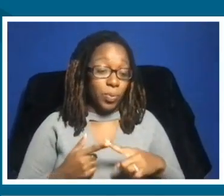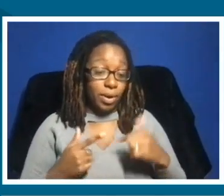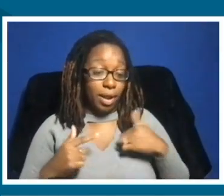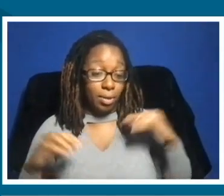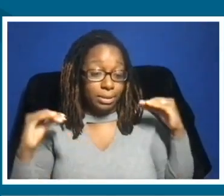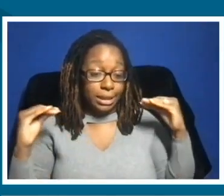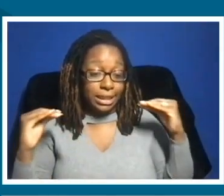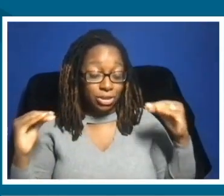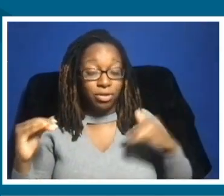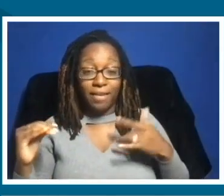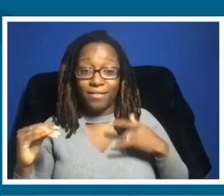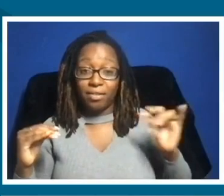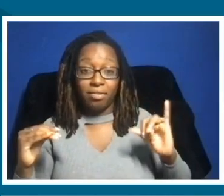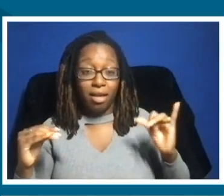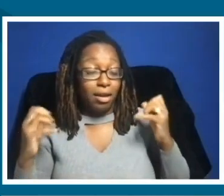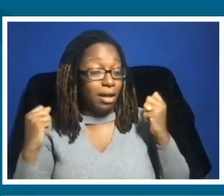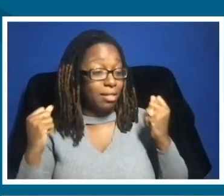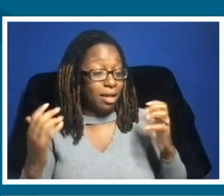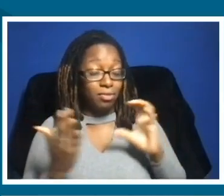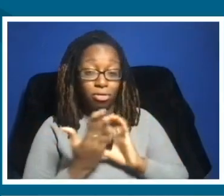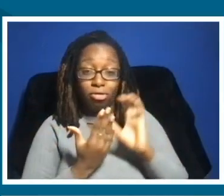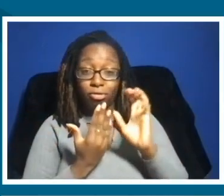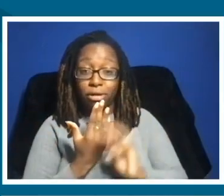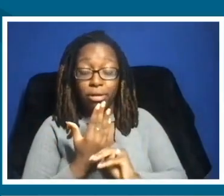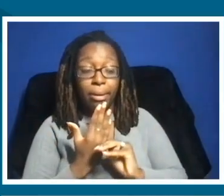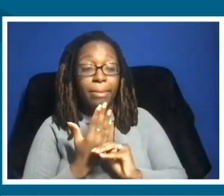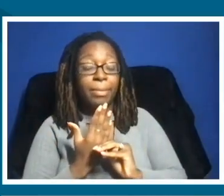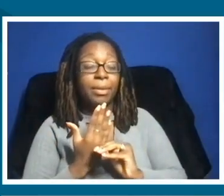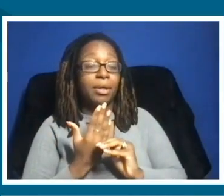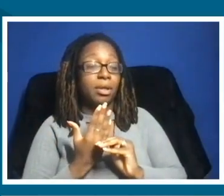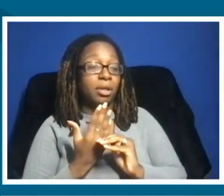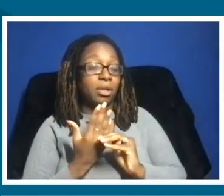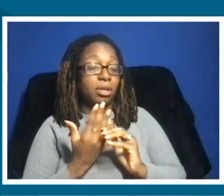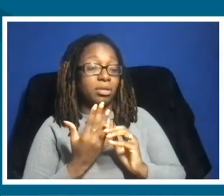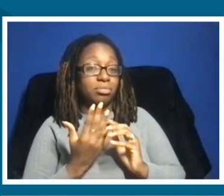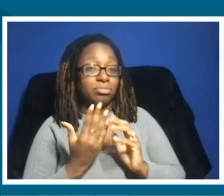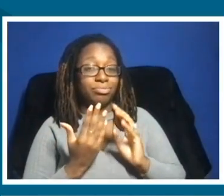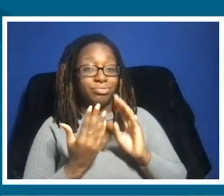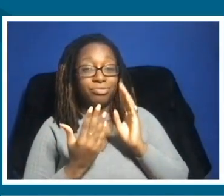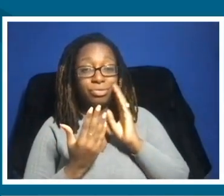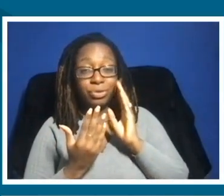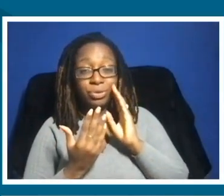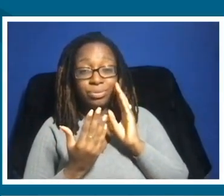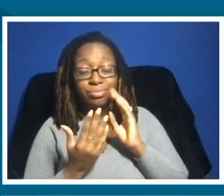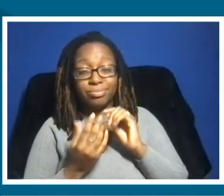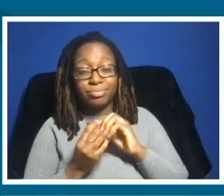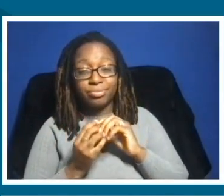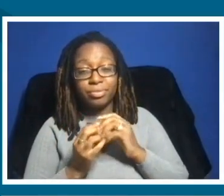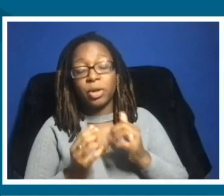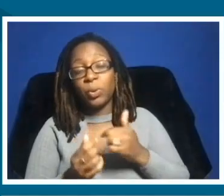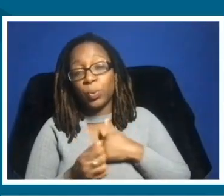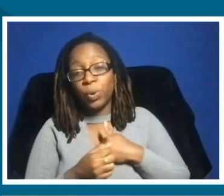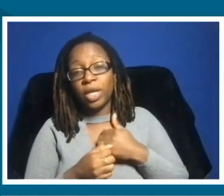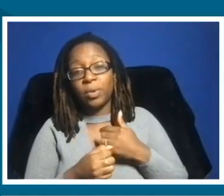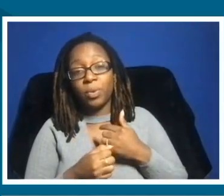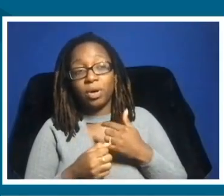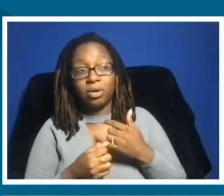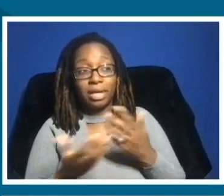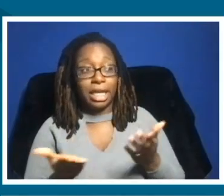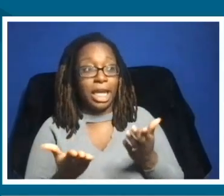like a lot of the curriculum that we were you know that was you know we were made